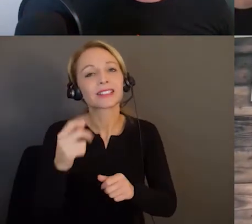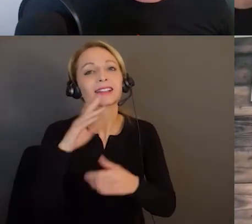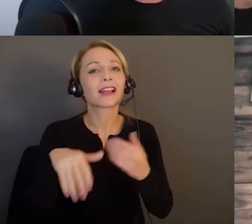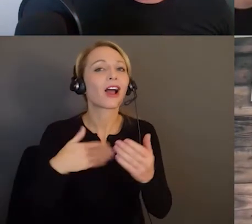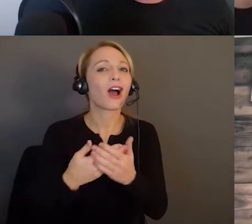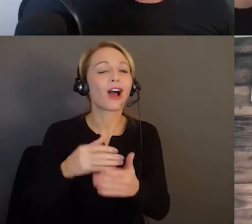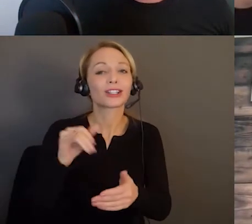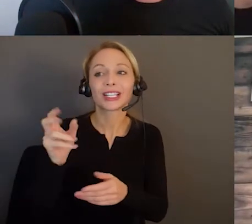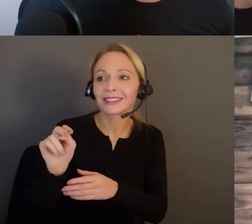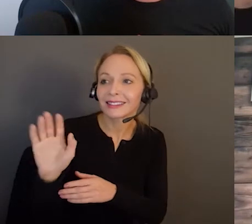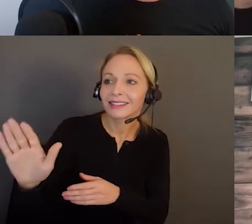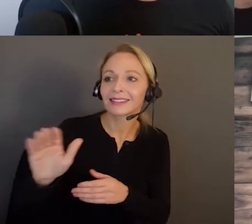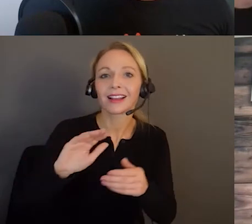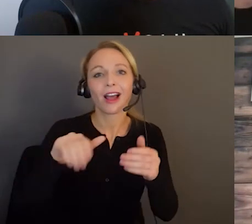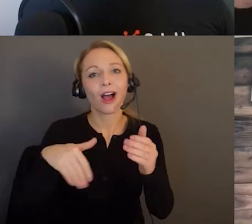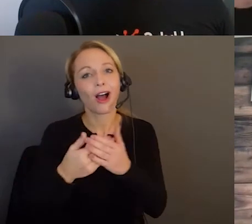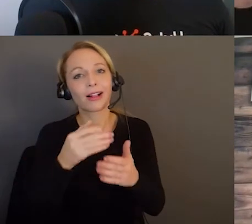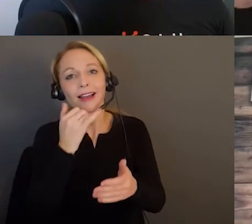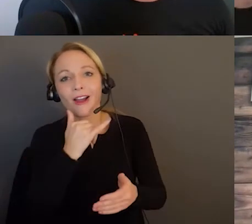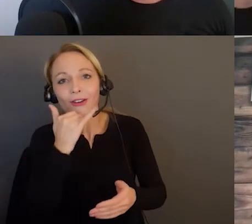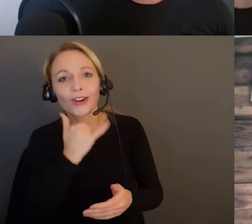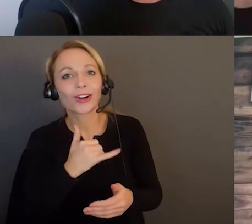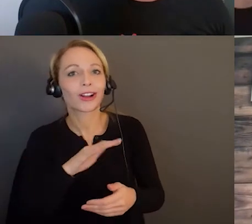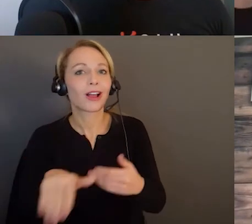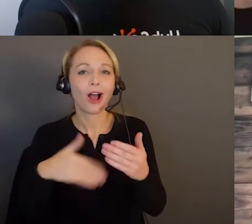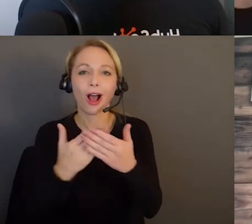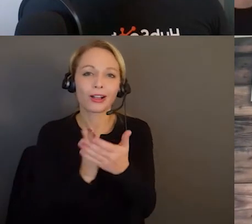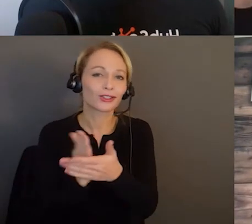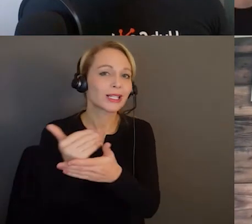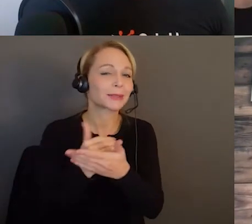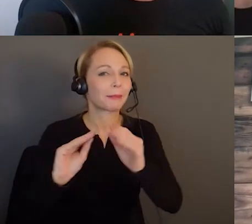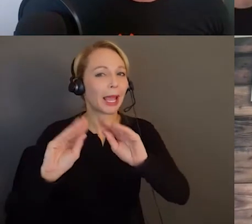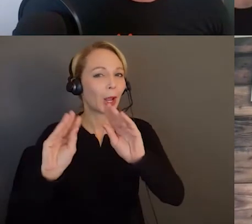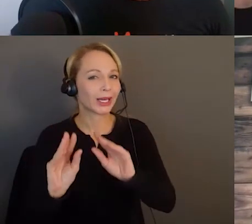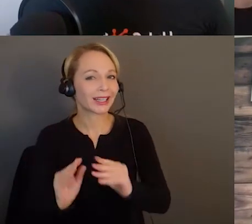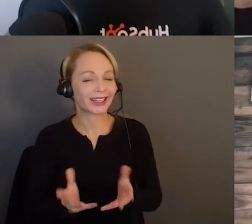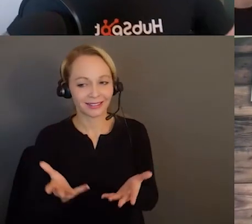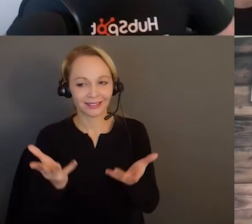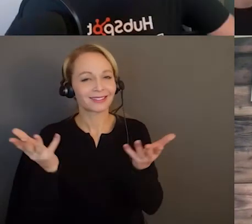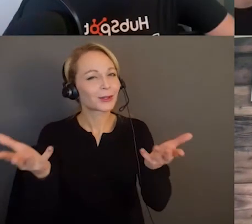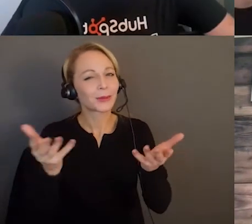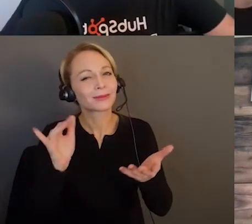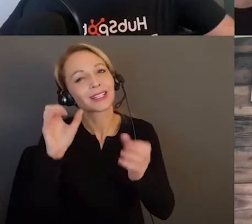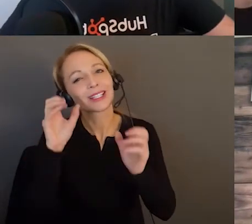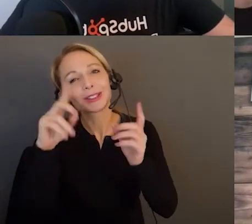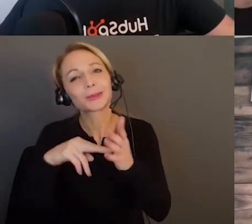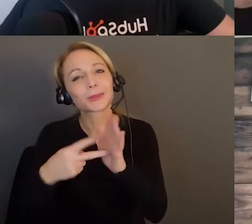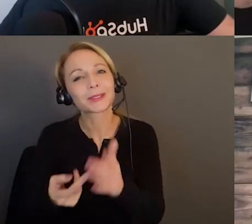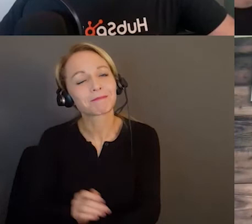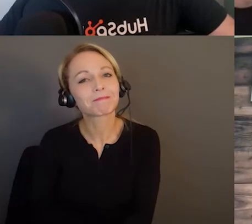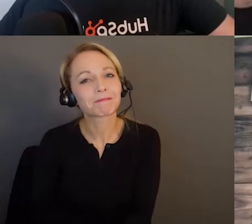SO YOU CAN SEE ALL ERRORS AND ALL . IT'S EDUCATIONAL PURPOSE.